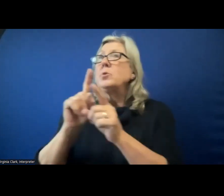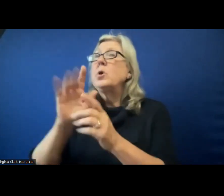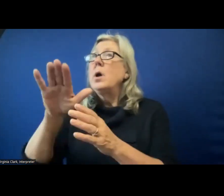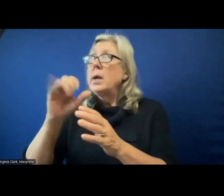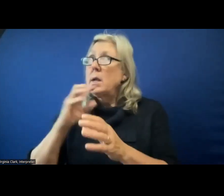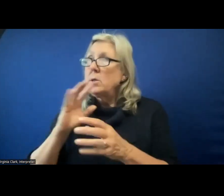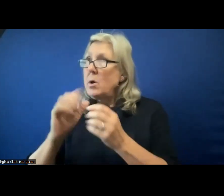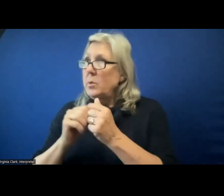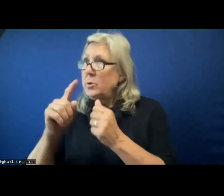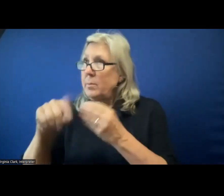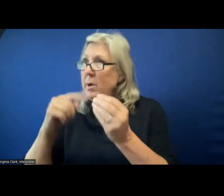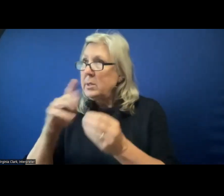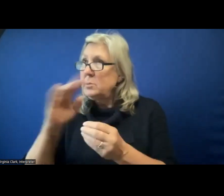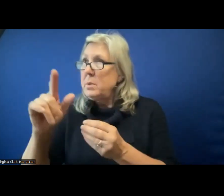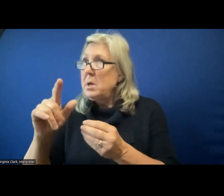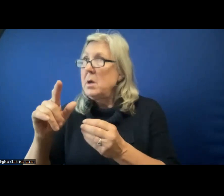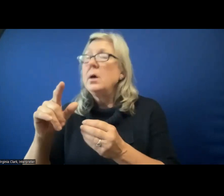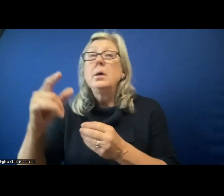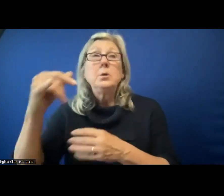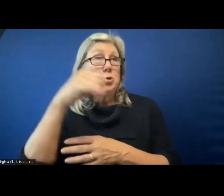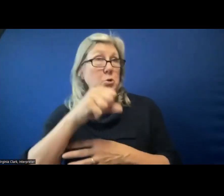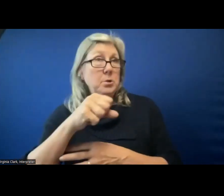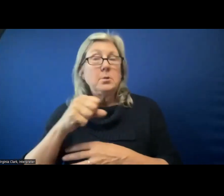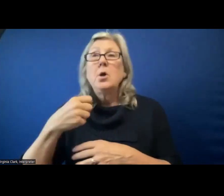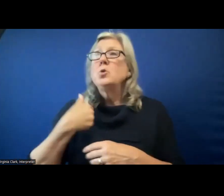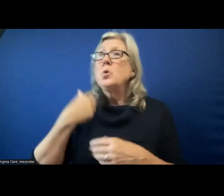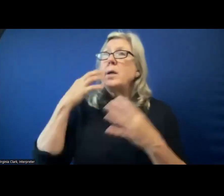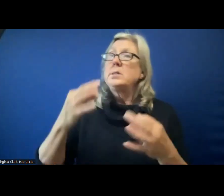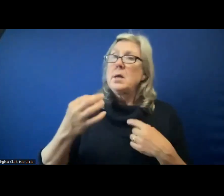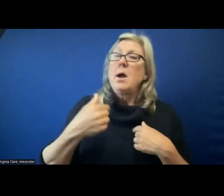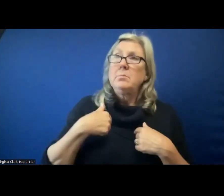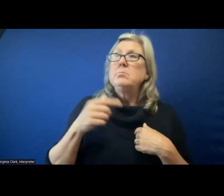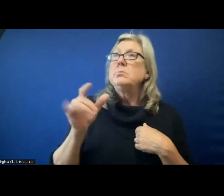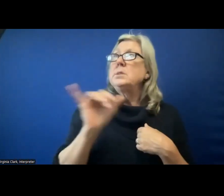So I decided to do the same and I said, hey, can I walk with you to talk to you about this